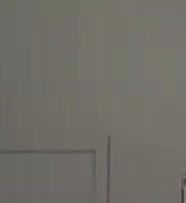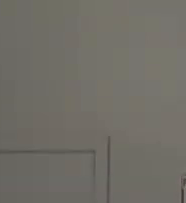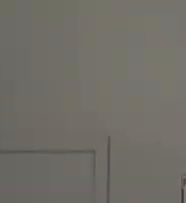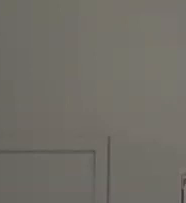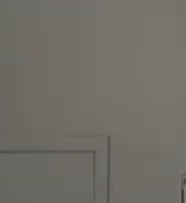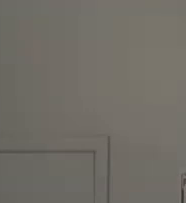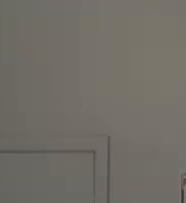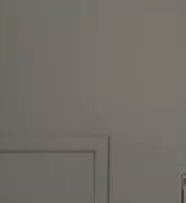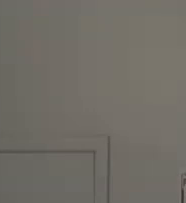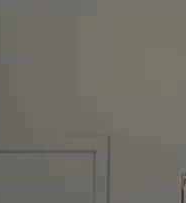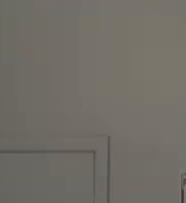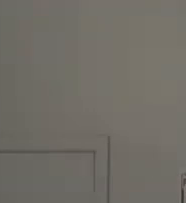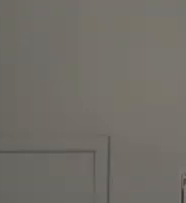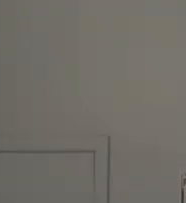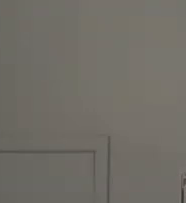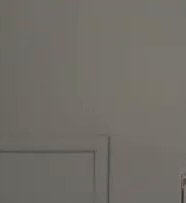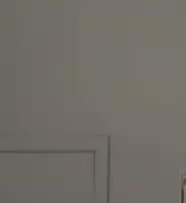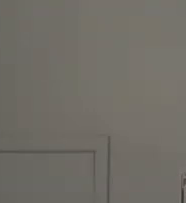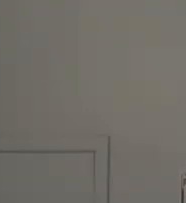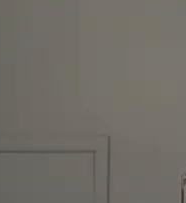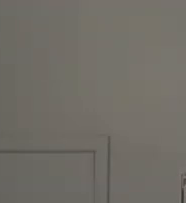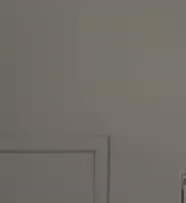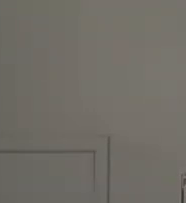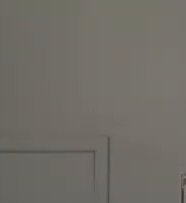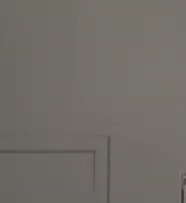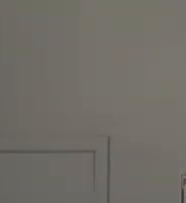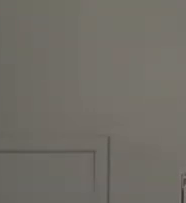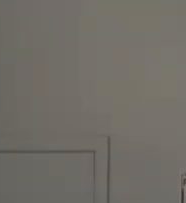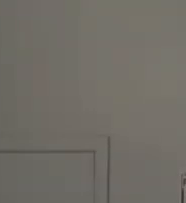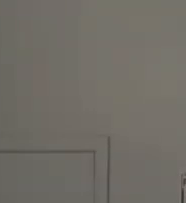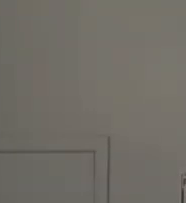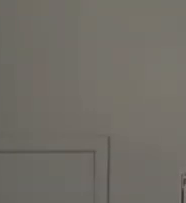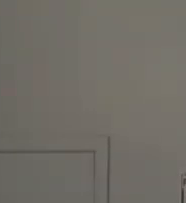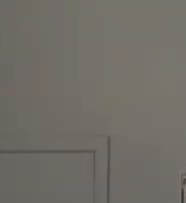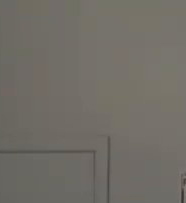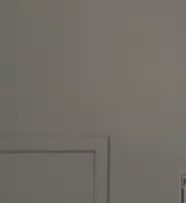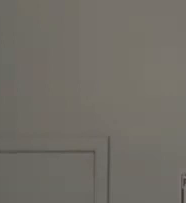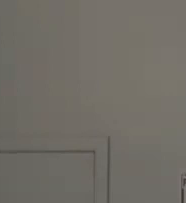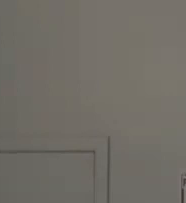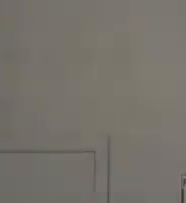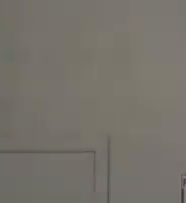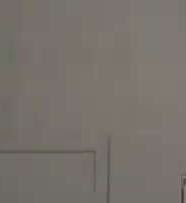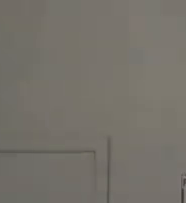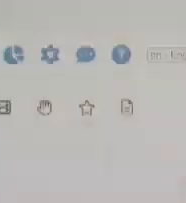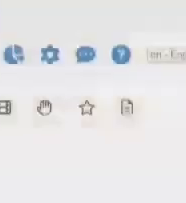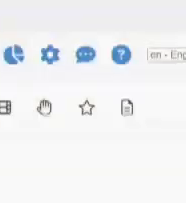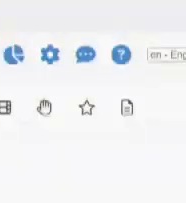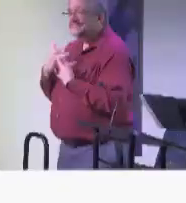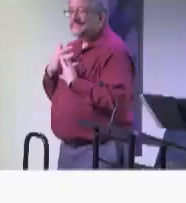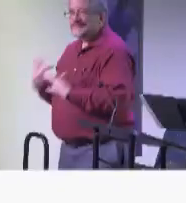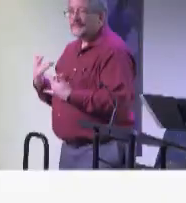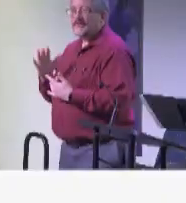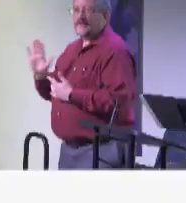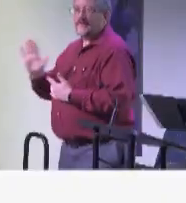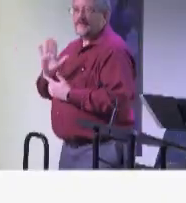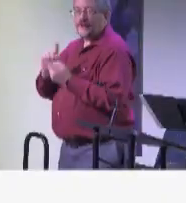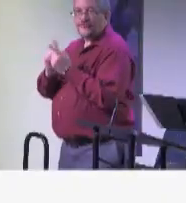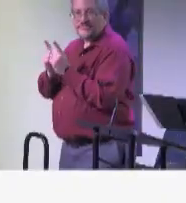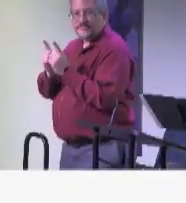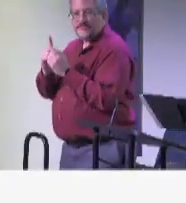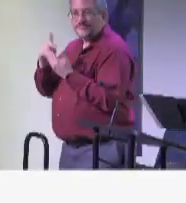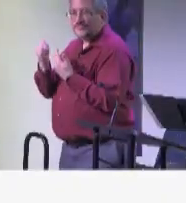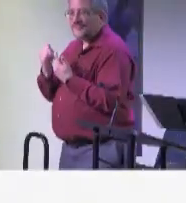You will see the center portion, which is where you identify the project, the dropdown box at the top center of the screen.